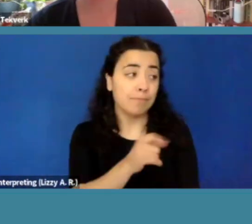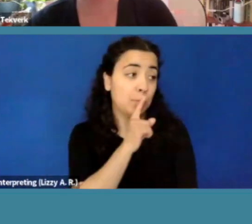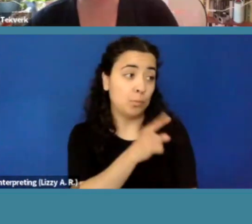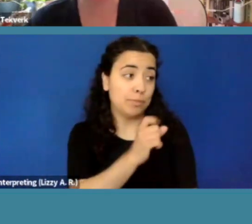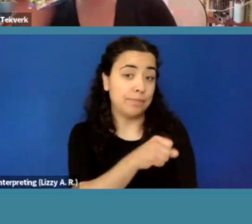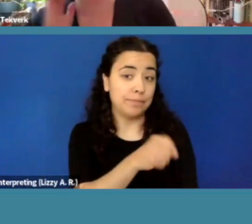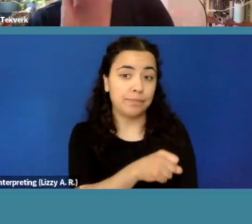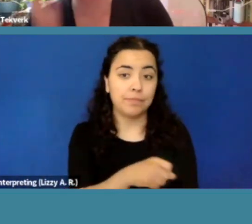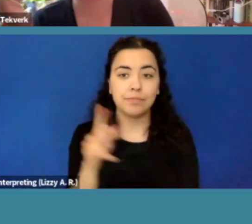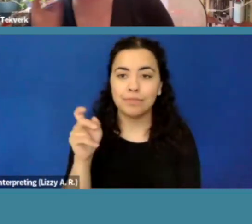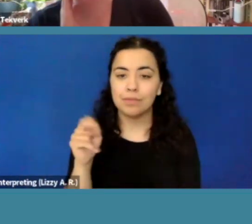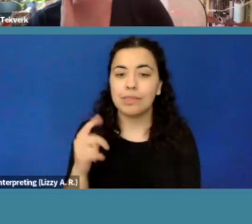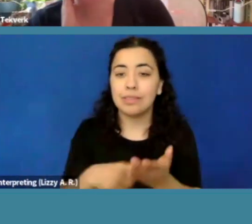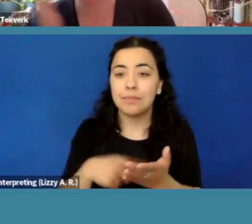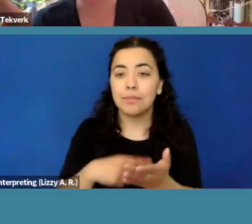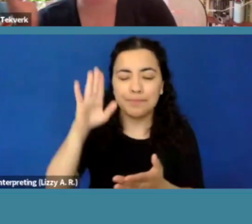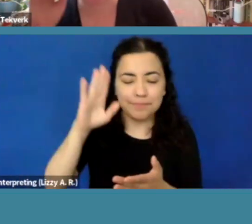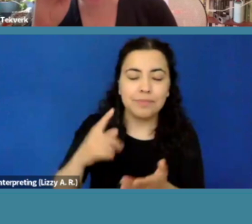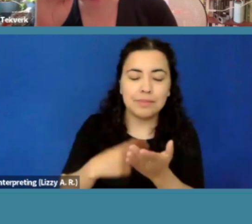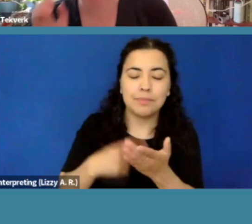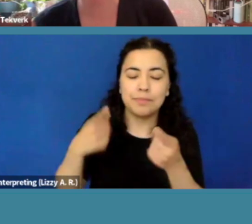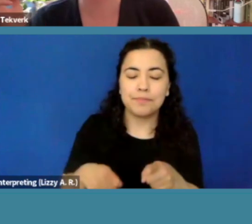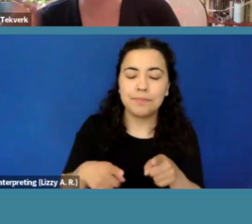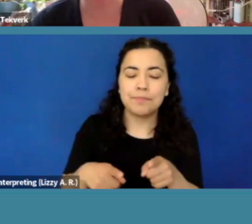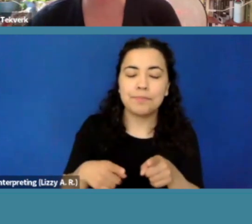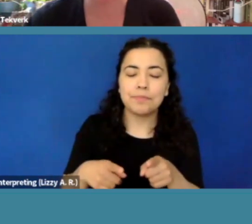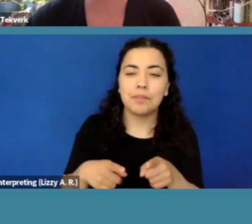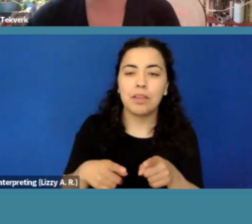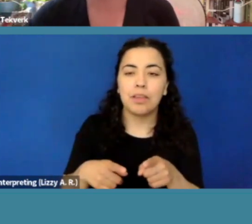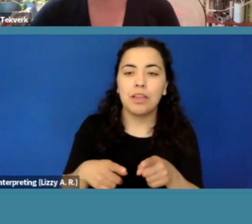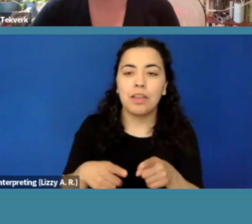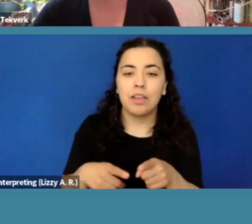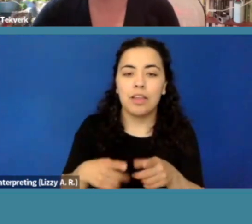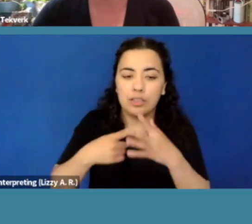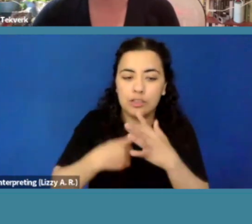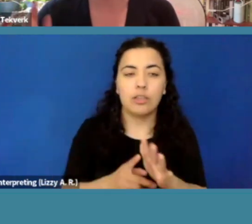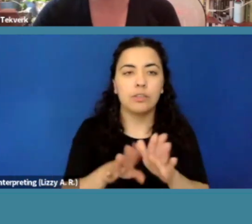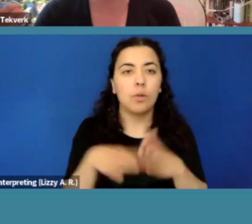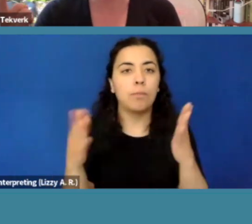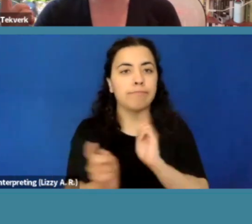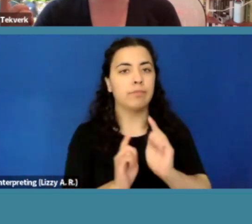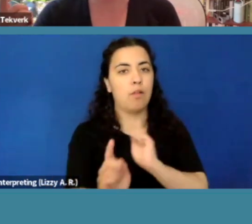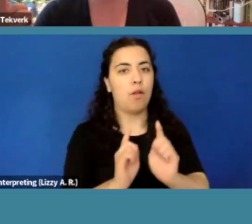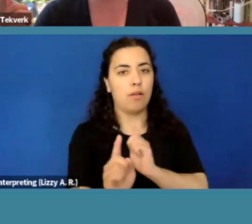Sometimes you enter- This is Karen. Sometimes this kicks you into a dialog with a person. That's also...